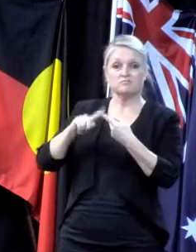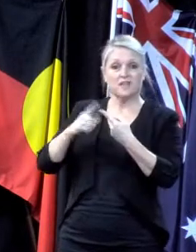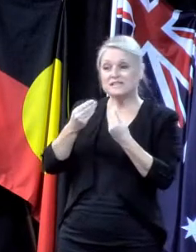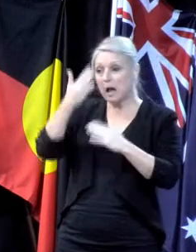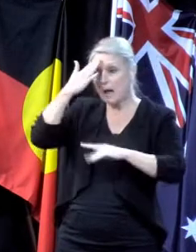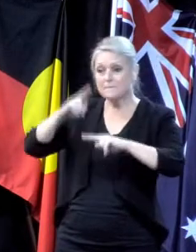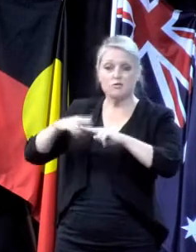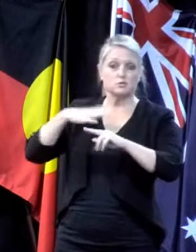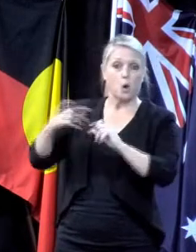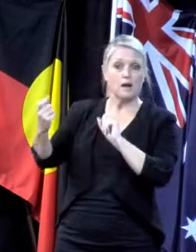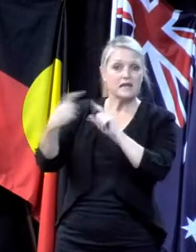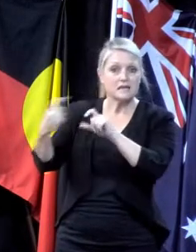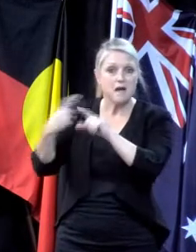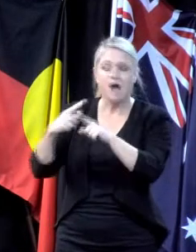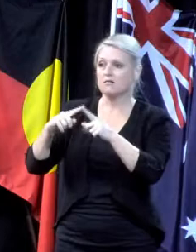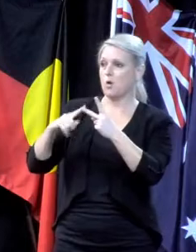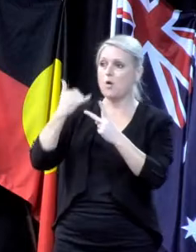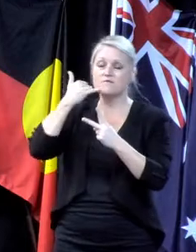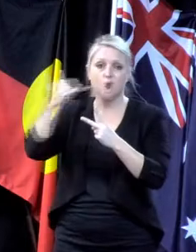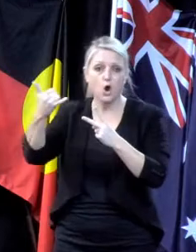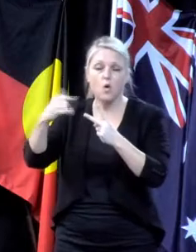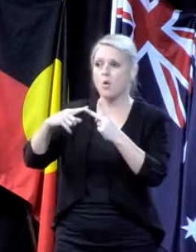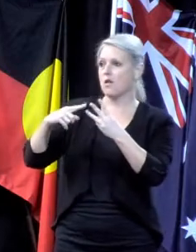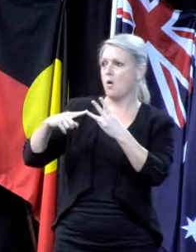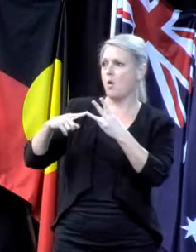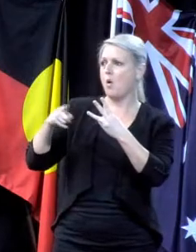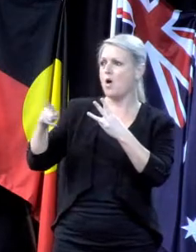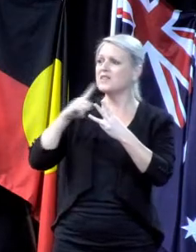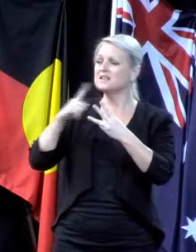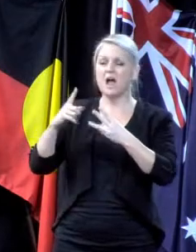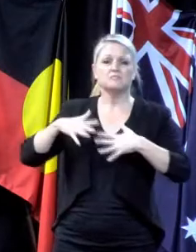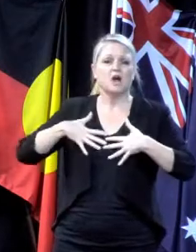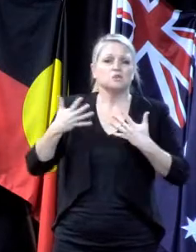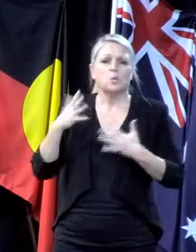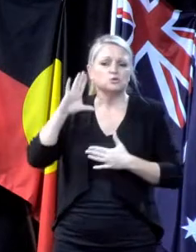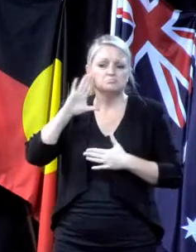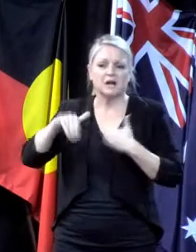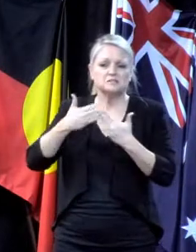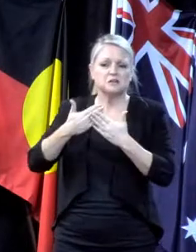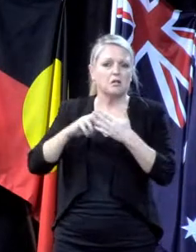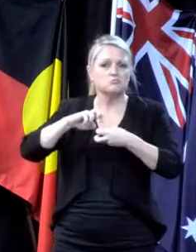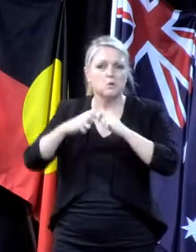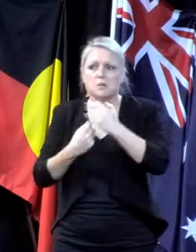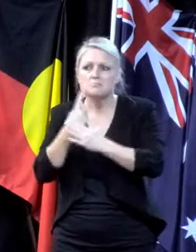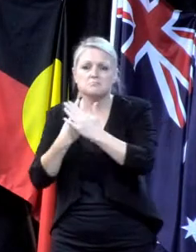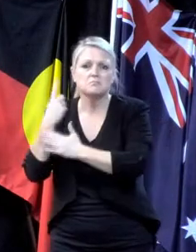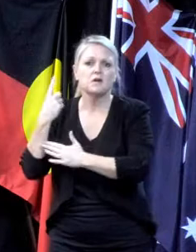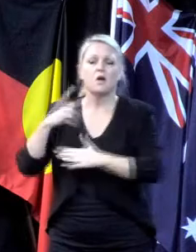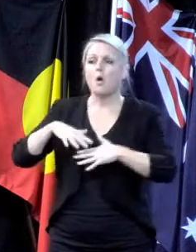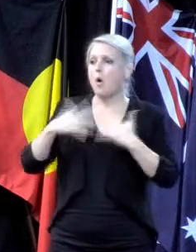Some may say, "Look, please don't let us know until something happens." Or, "Let's work together in certain ways."